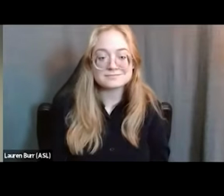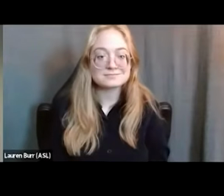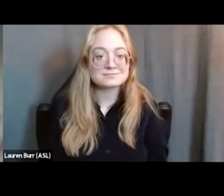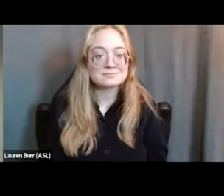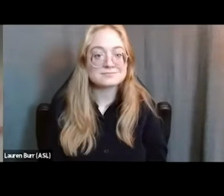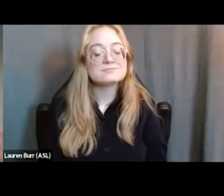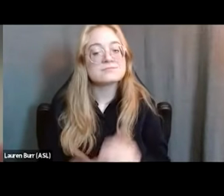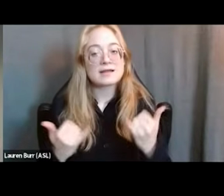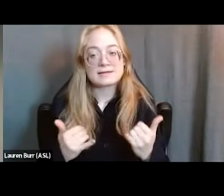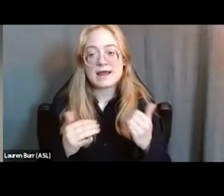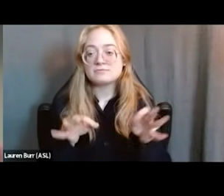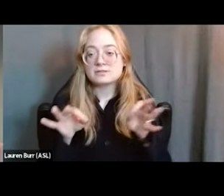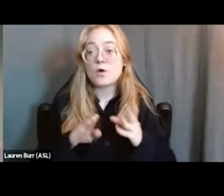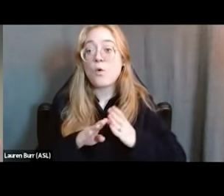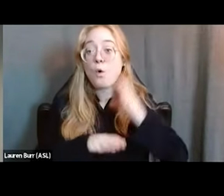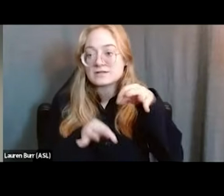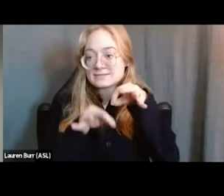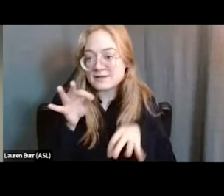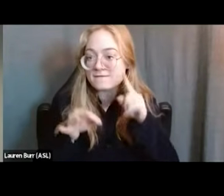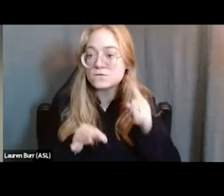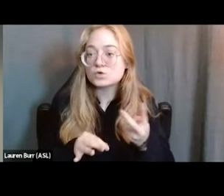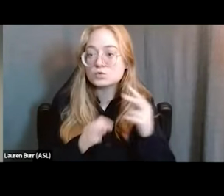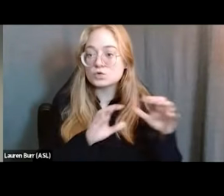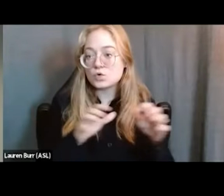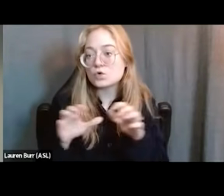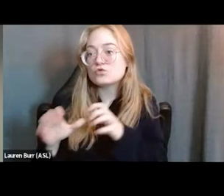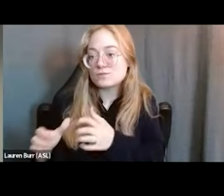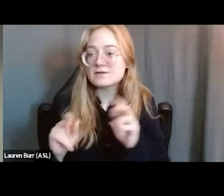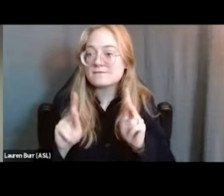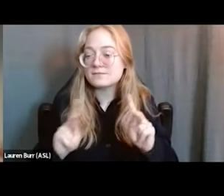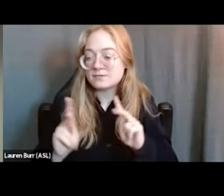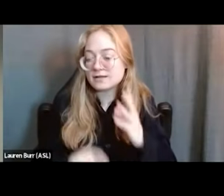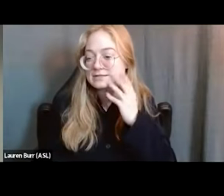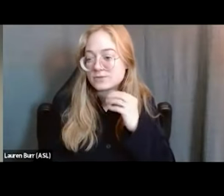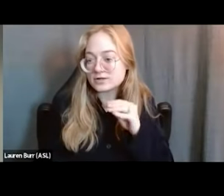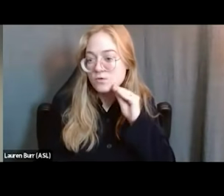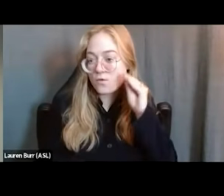of two groups of individuals who are older adults experiencing homelessness. The first group of folks we have